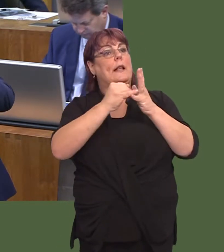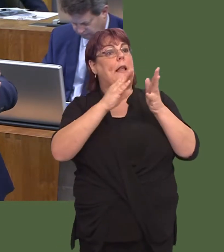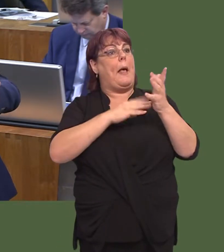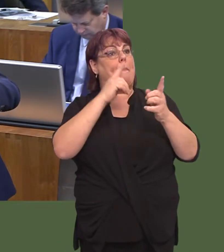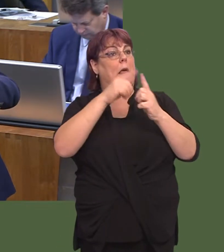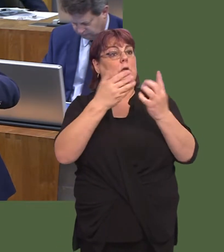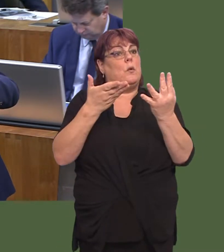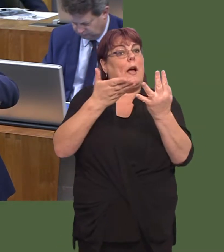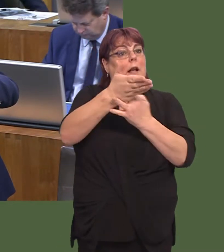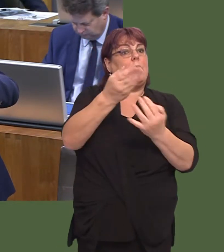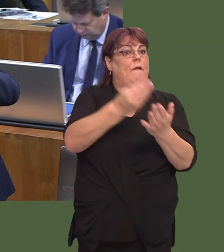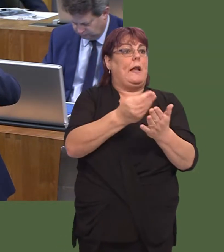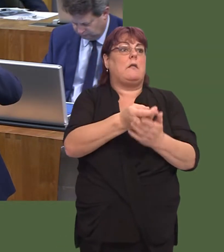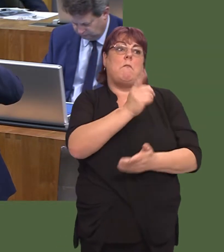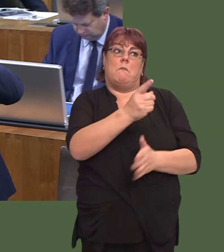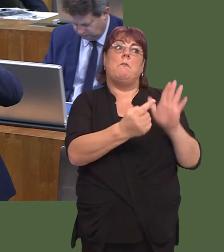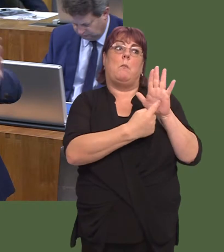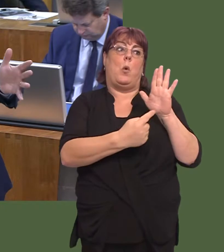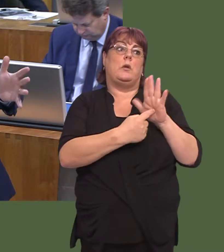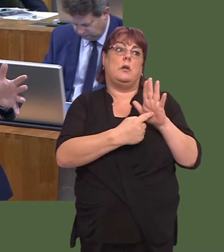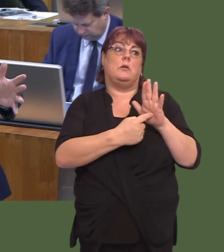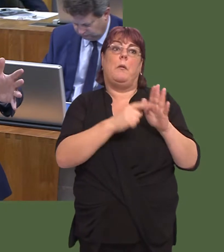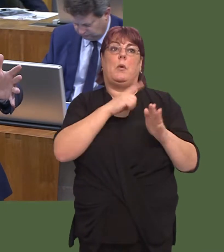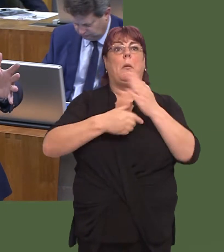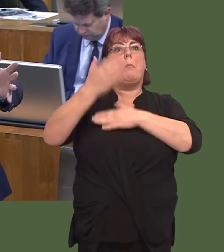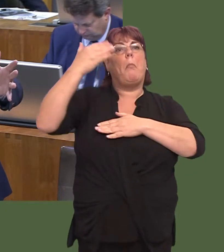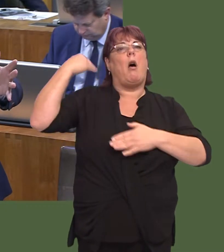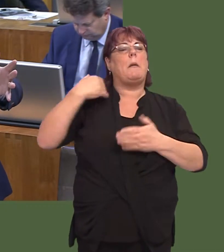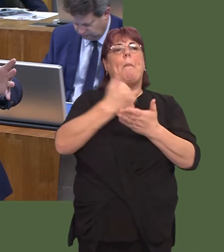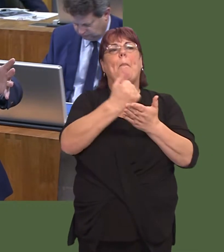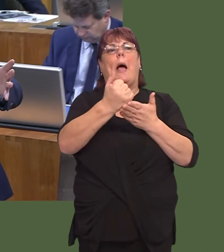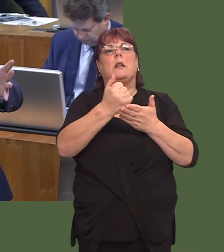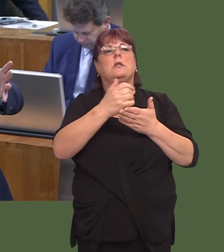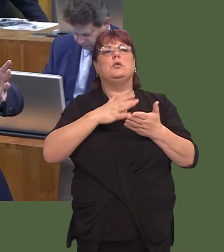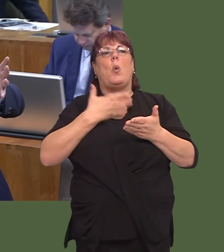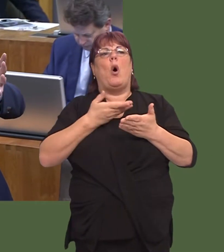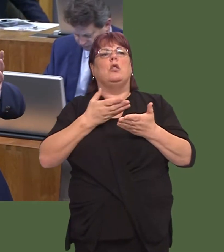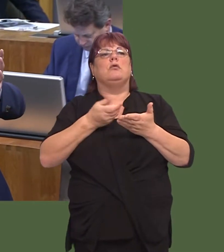We know that the banks in the UK have historically been resistant to providing capital for start-up